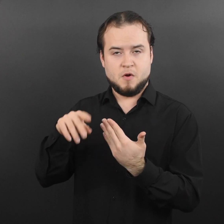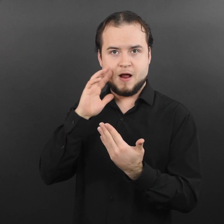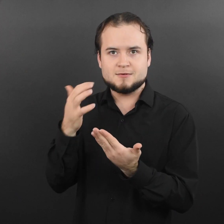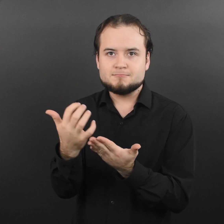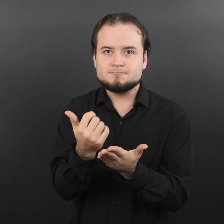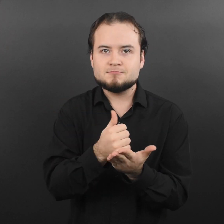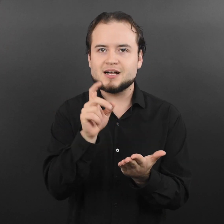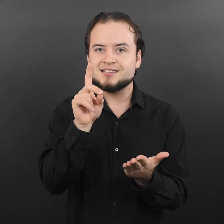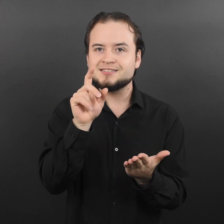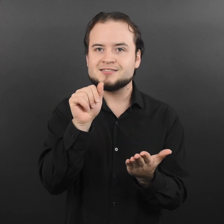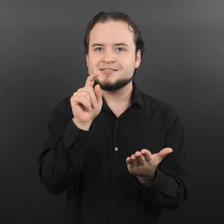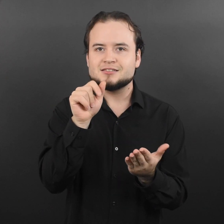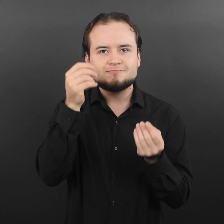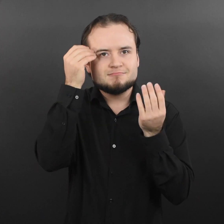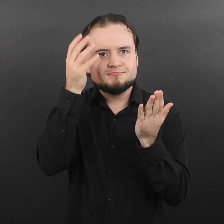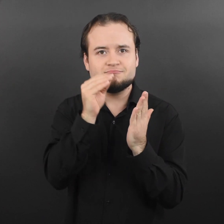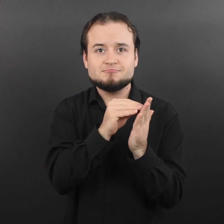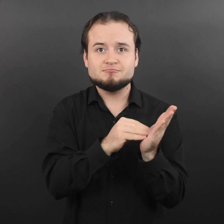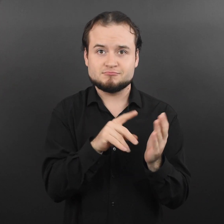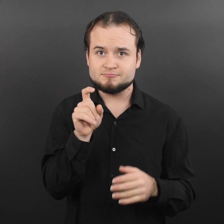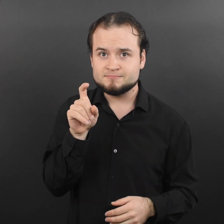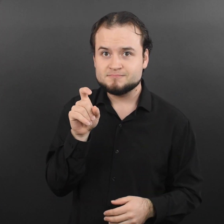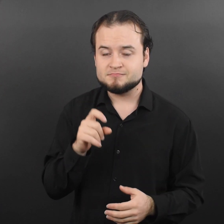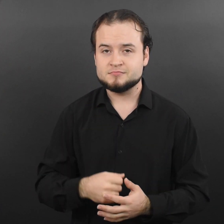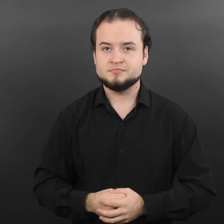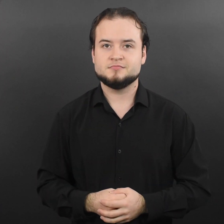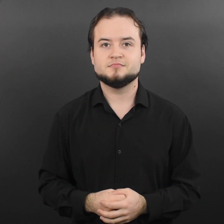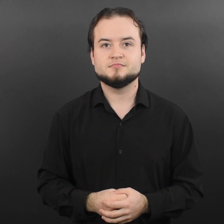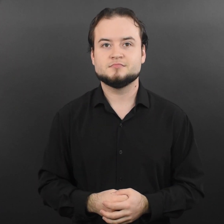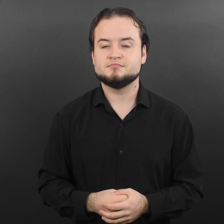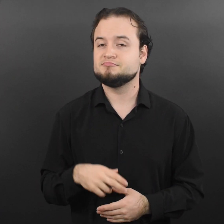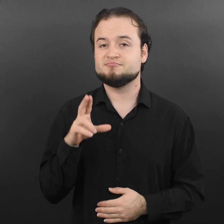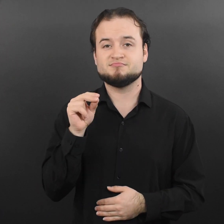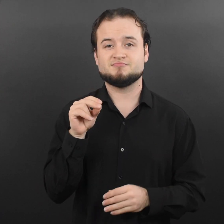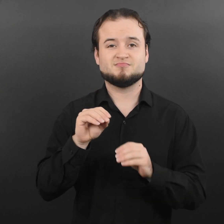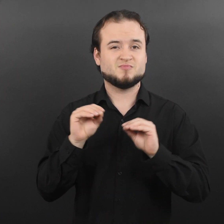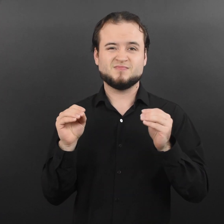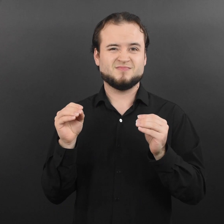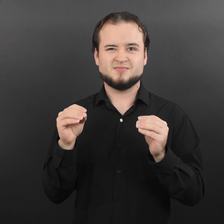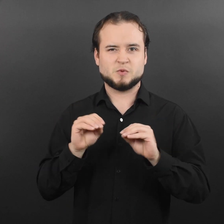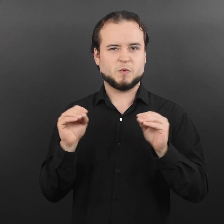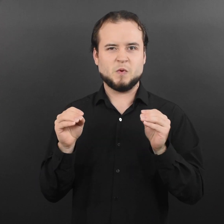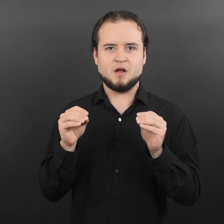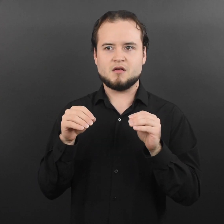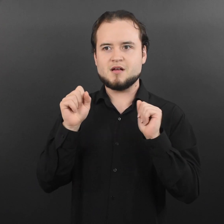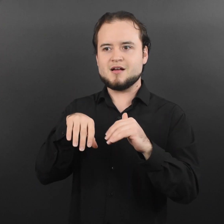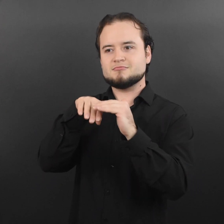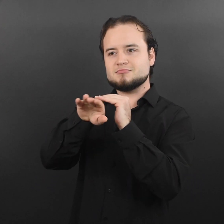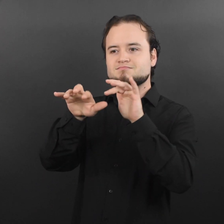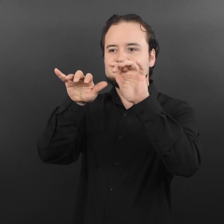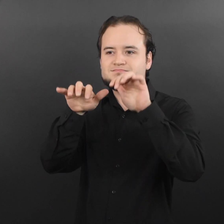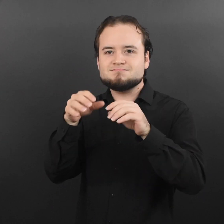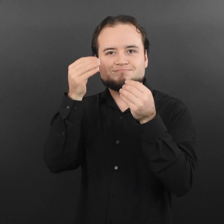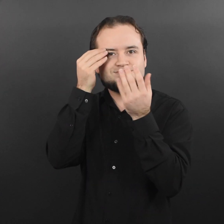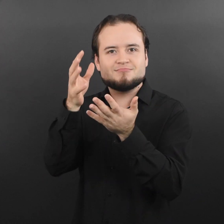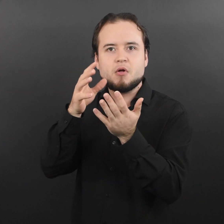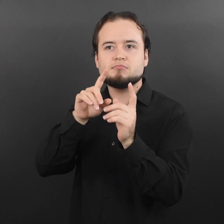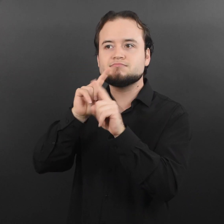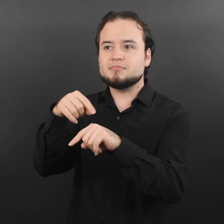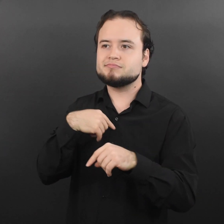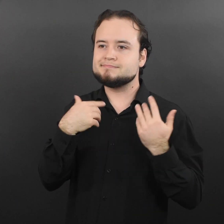No. There is not a reporting portal to collect or confirm self-administered rapid tests.